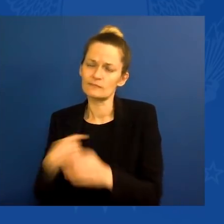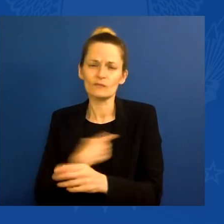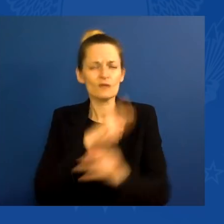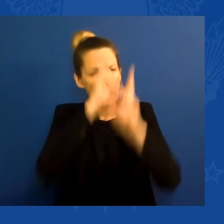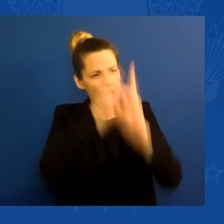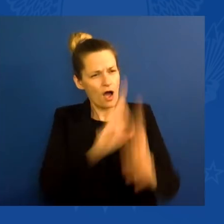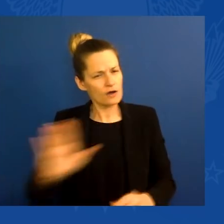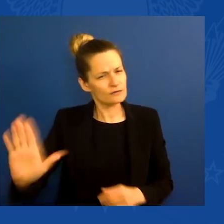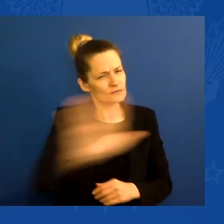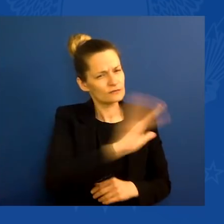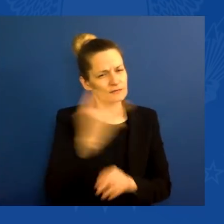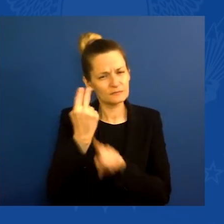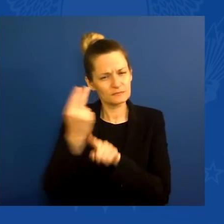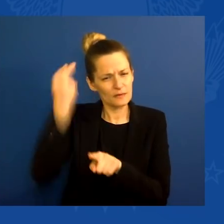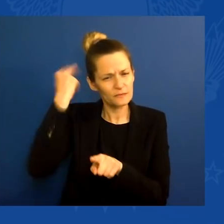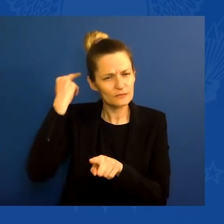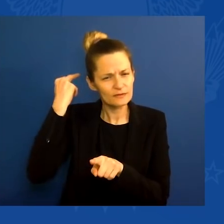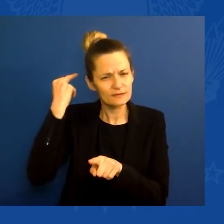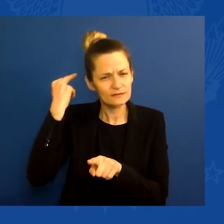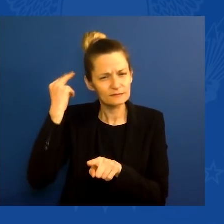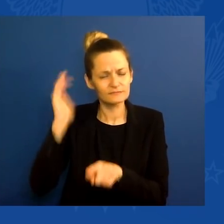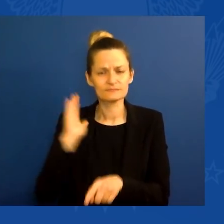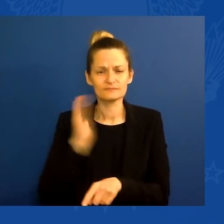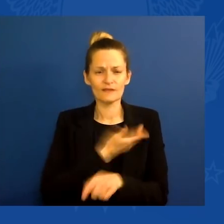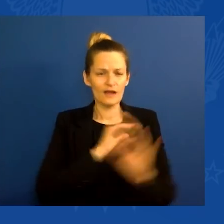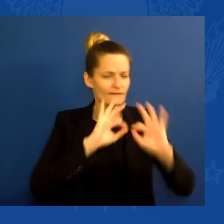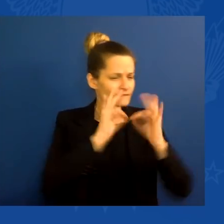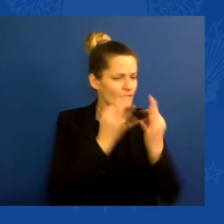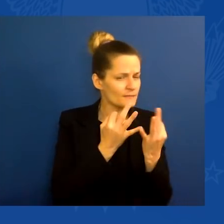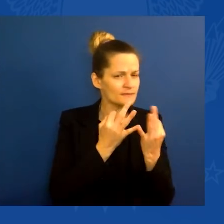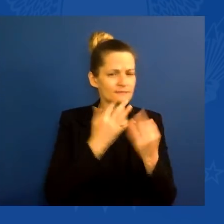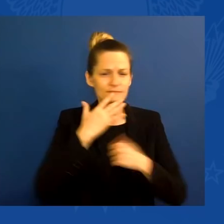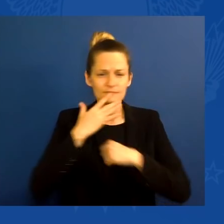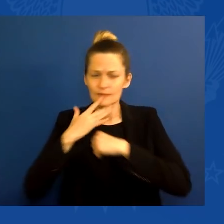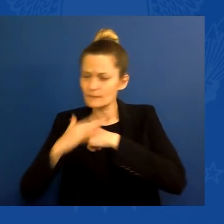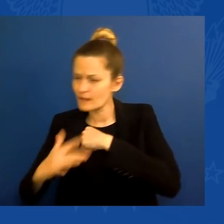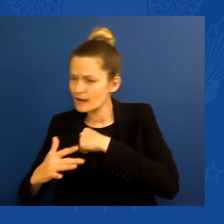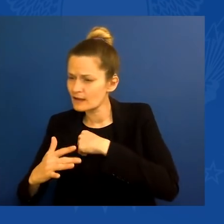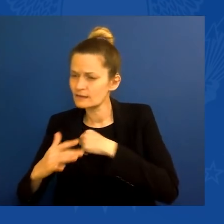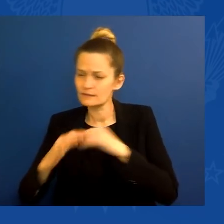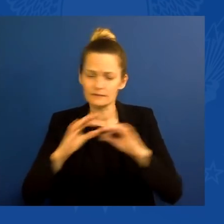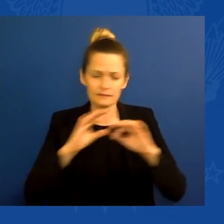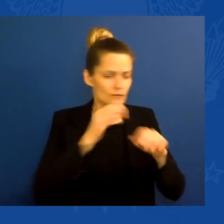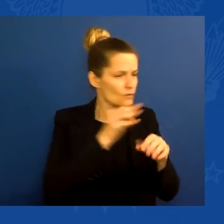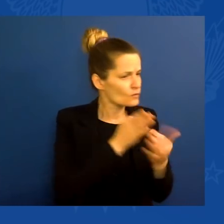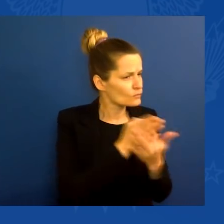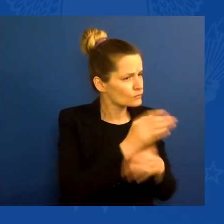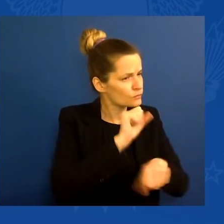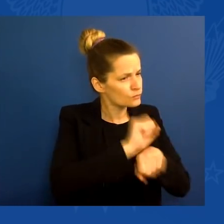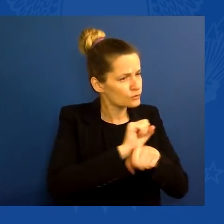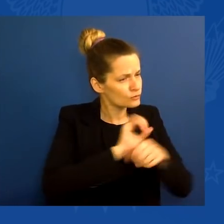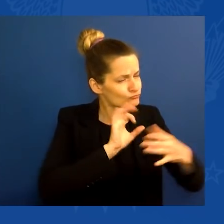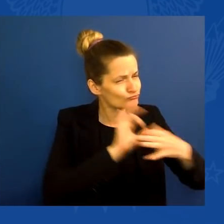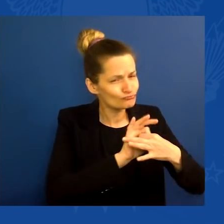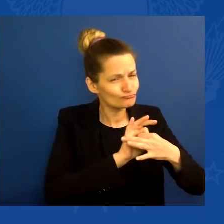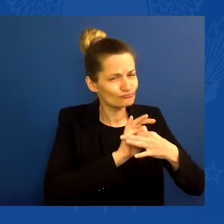there is simply no way to compensate you for your great loss. We hope that by expressing our honor and respect for your loved ones brings you comfort.